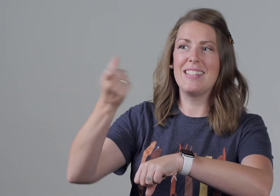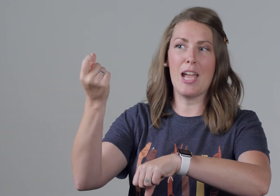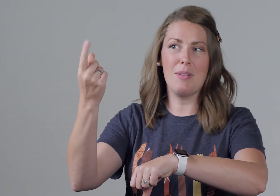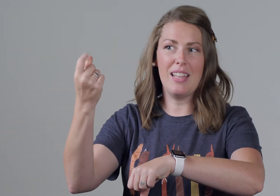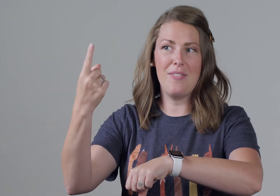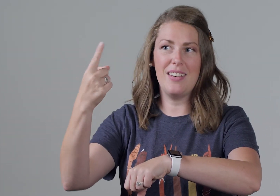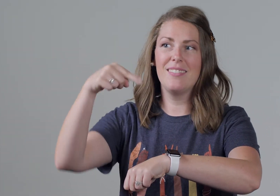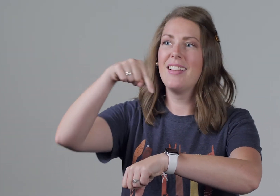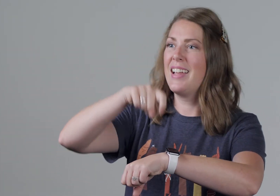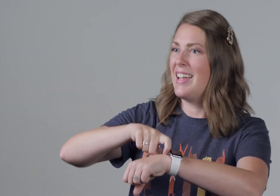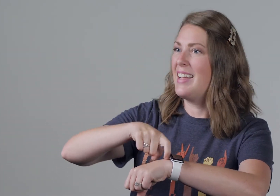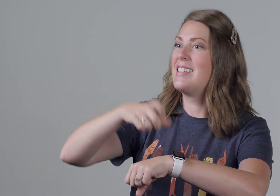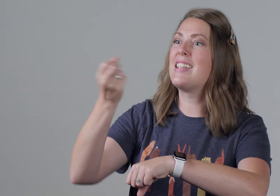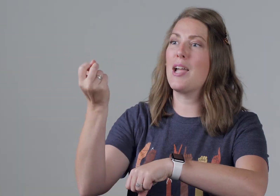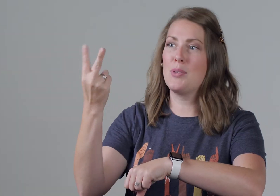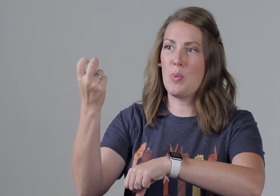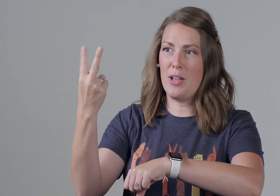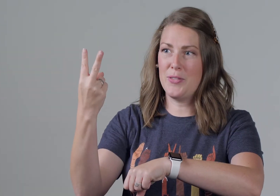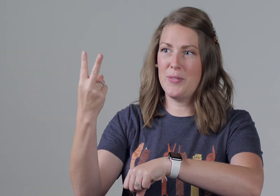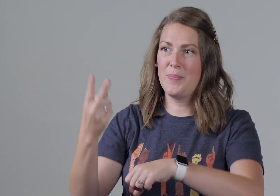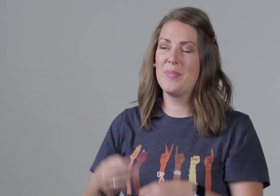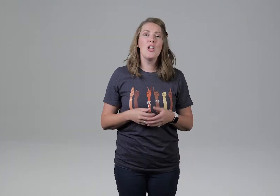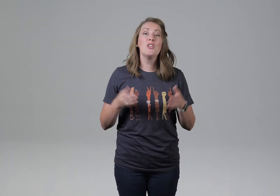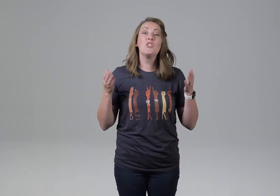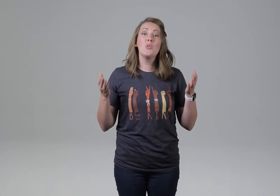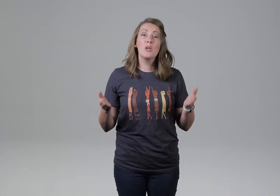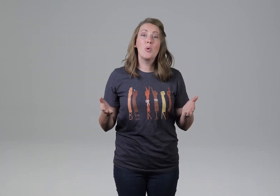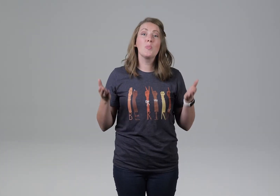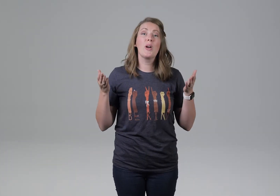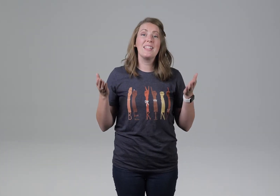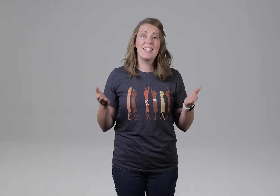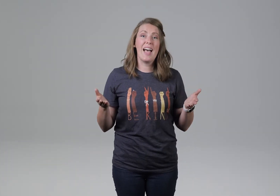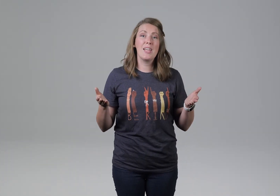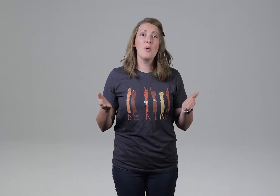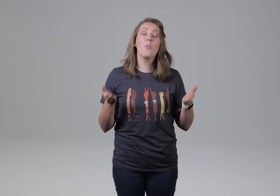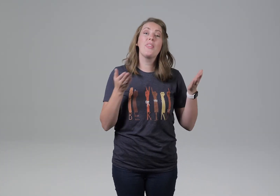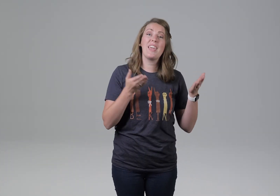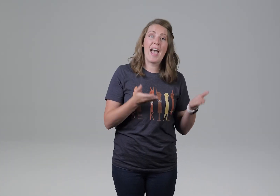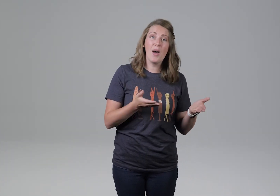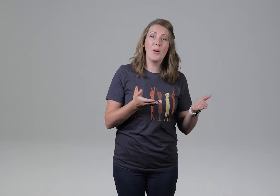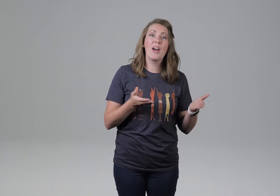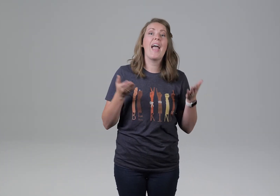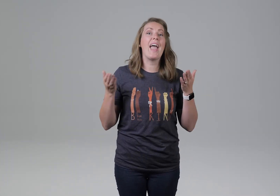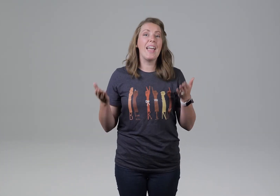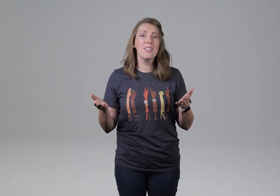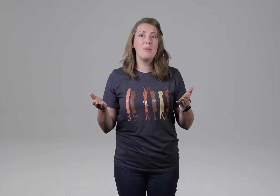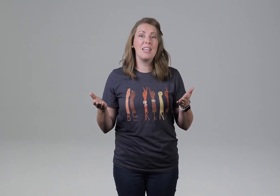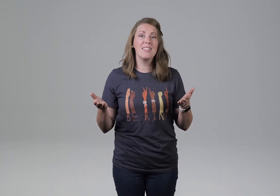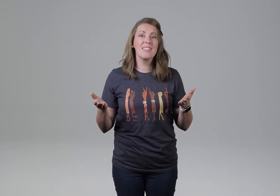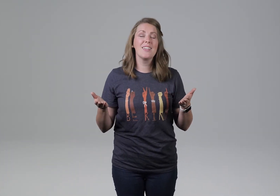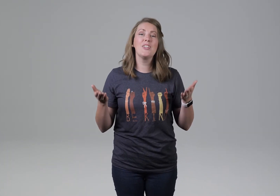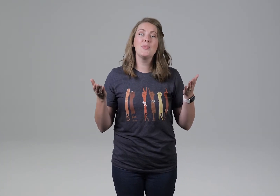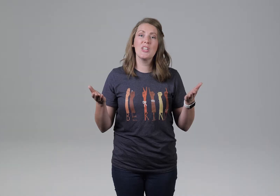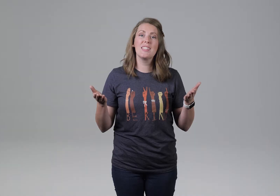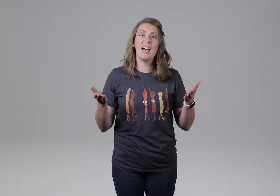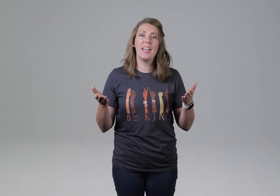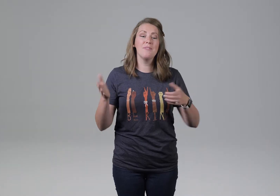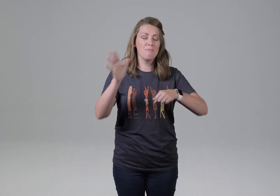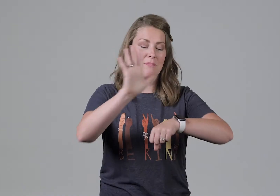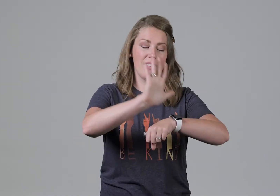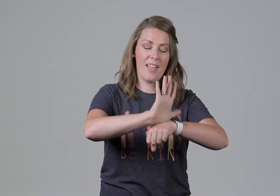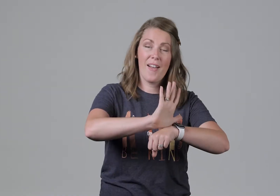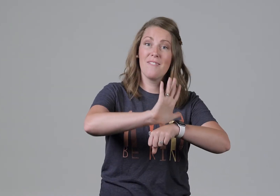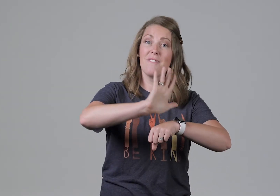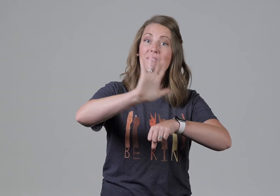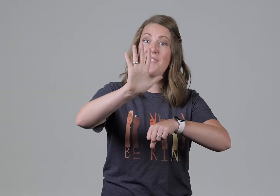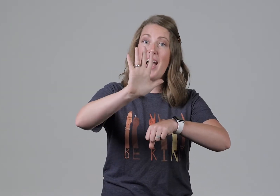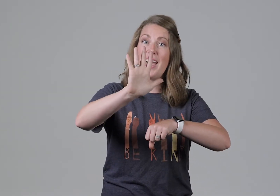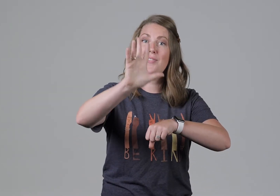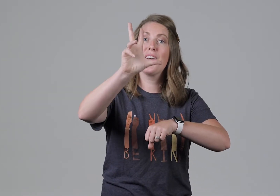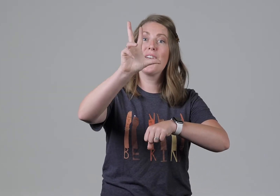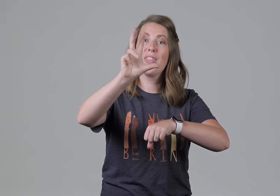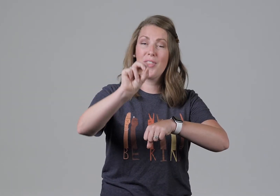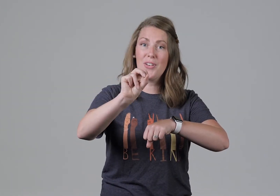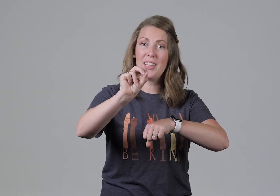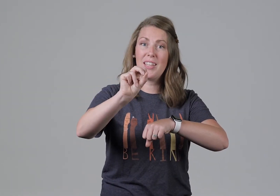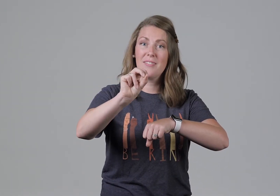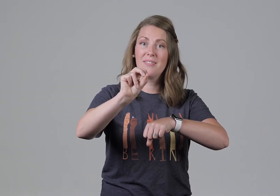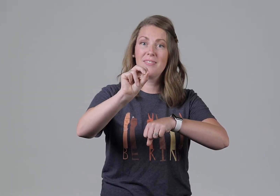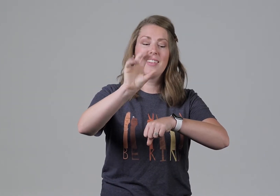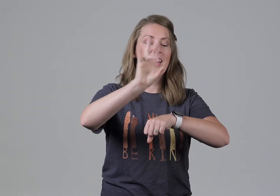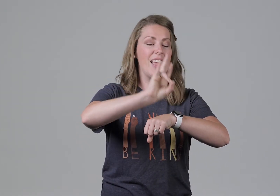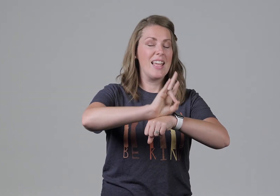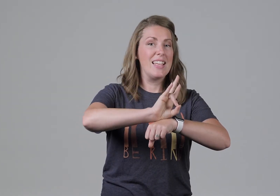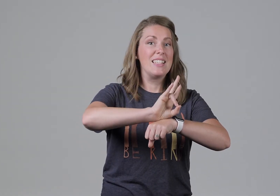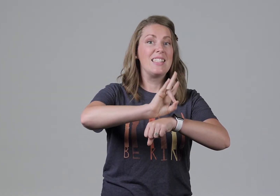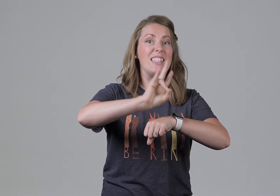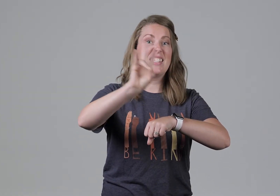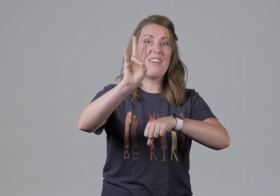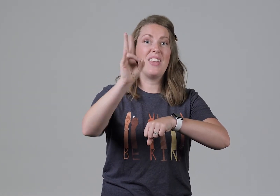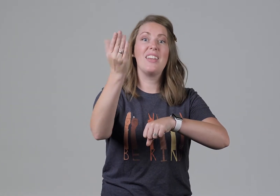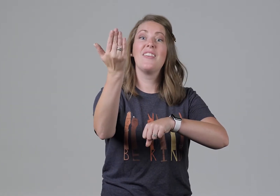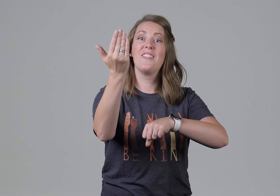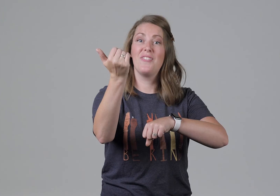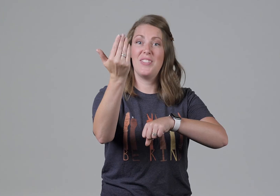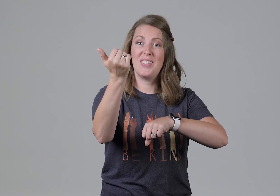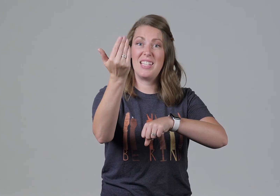time eleven, time twelve. To incorporate time with the hour and the minutes you just sign 5-30, 7-15,